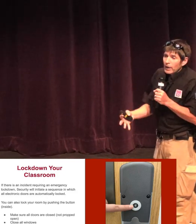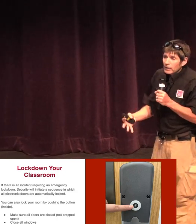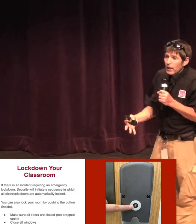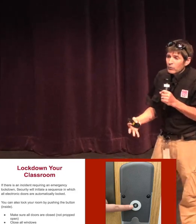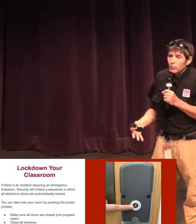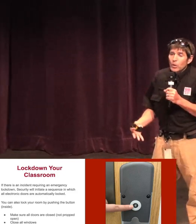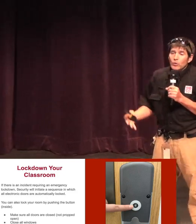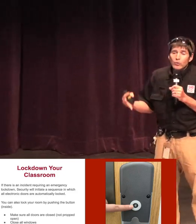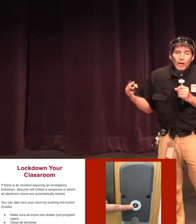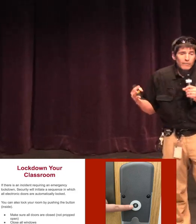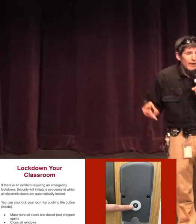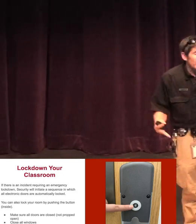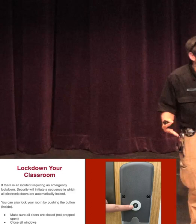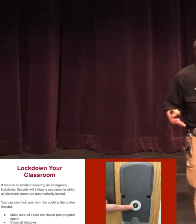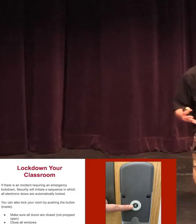tells you that we are doing a lockdown